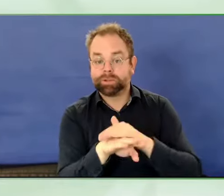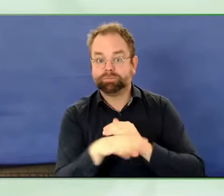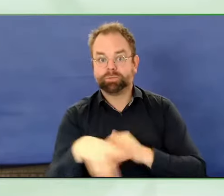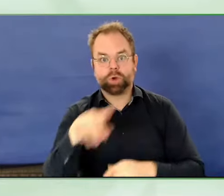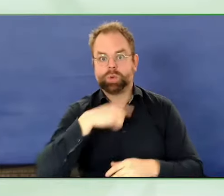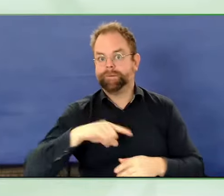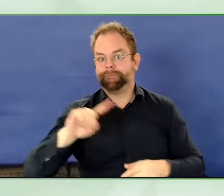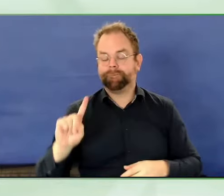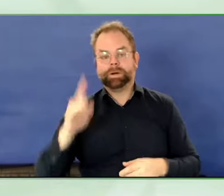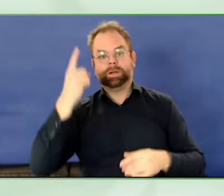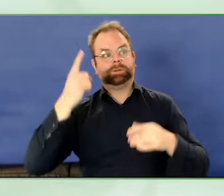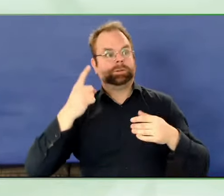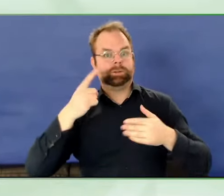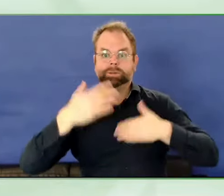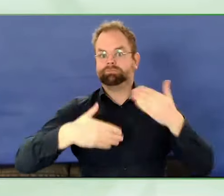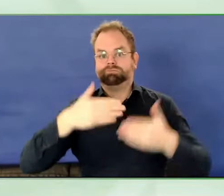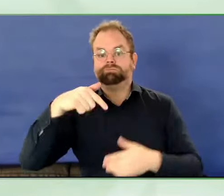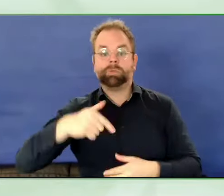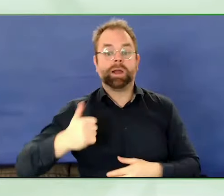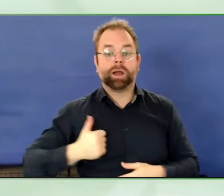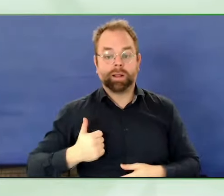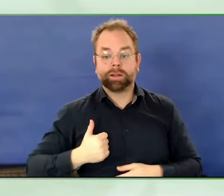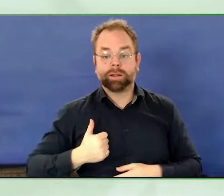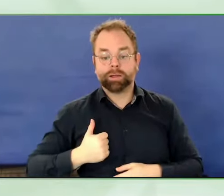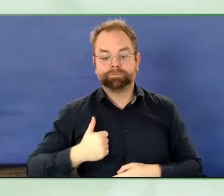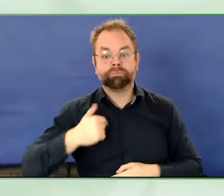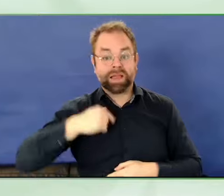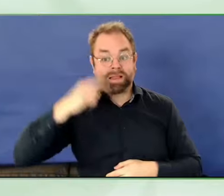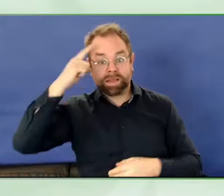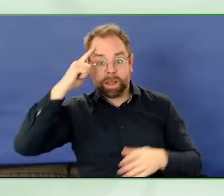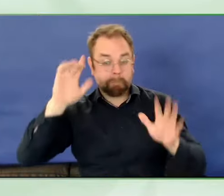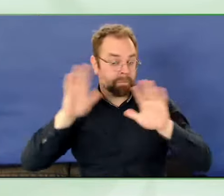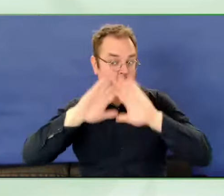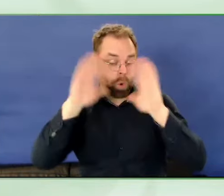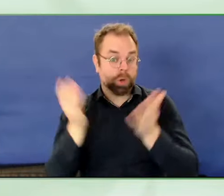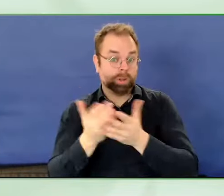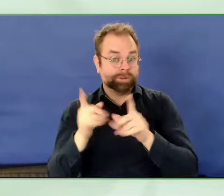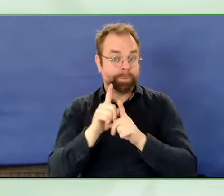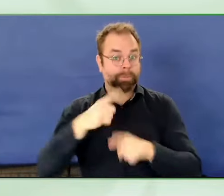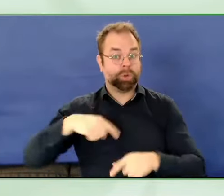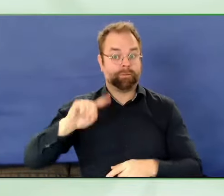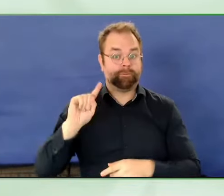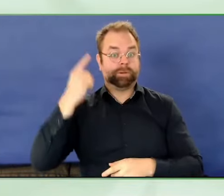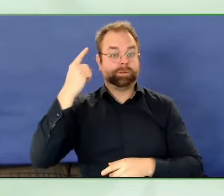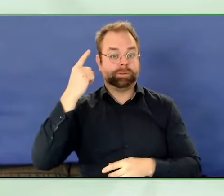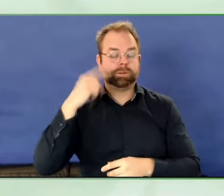it we are going to be developing standards in those areas. So I'm very proud to be here today with you, Sam.